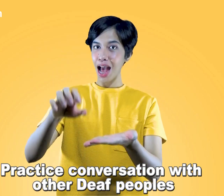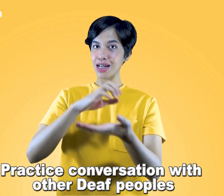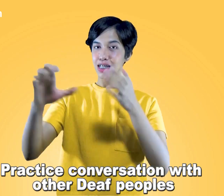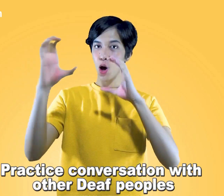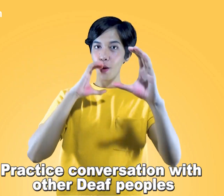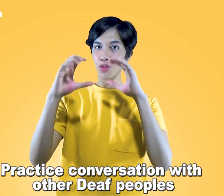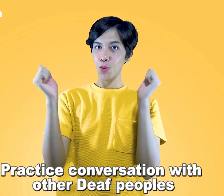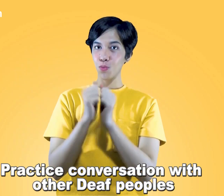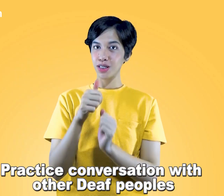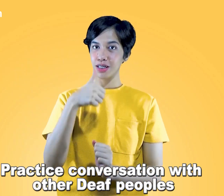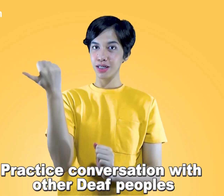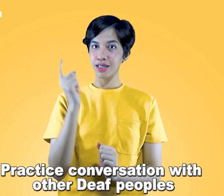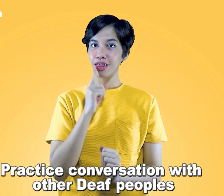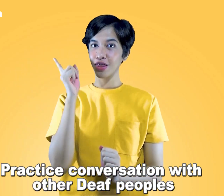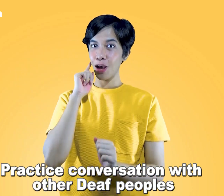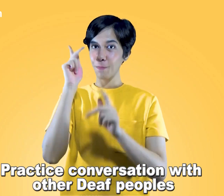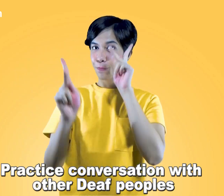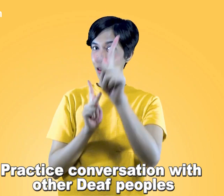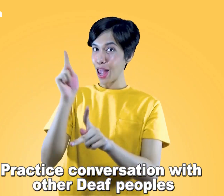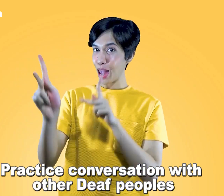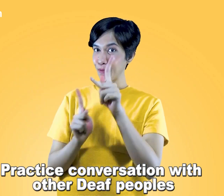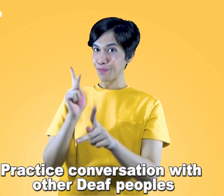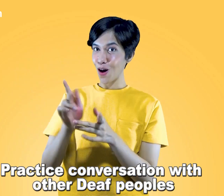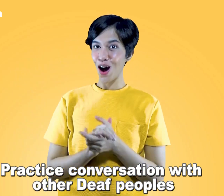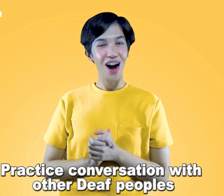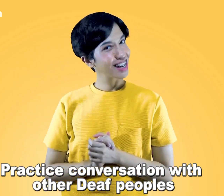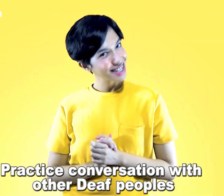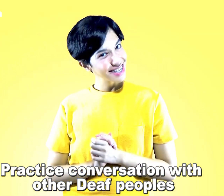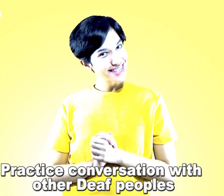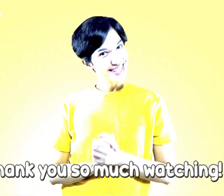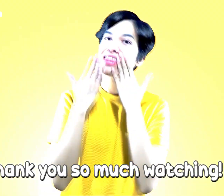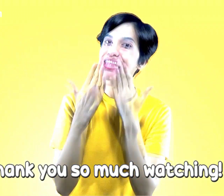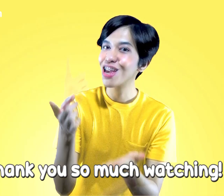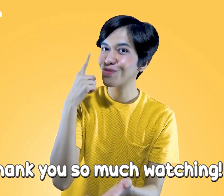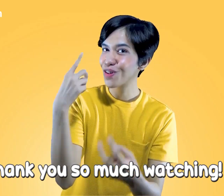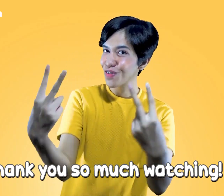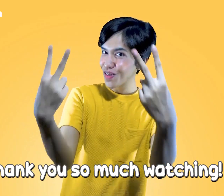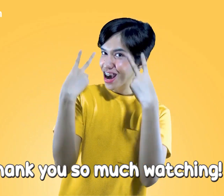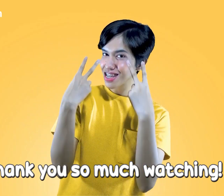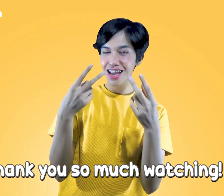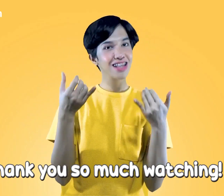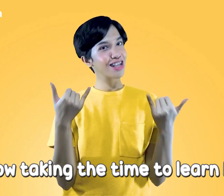Practice conversation with other Deaf peoples Thank you so much watching!